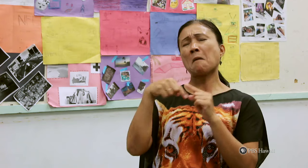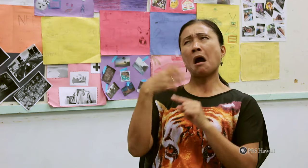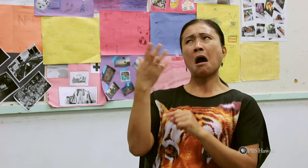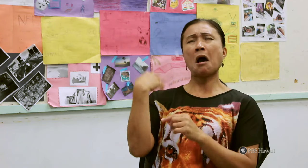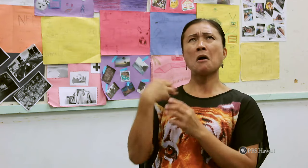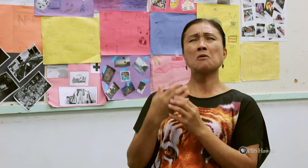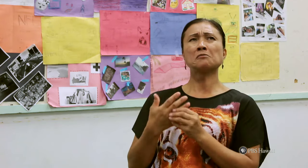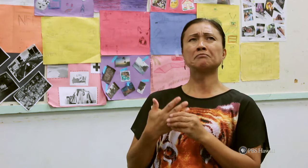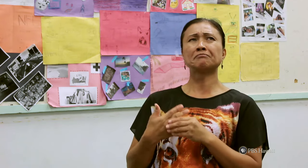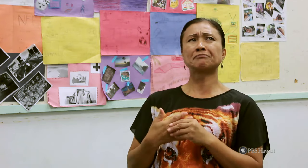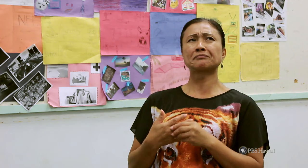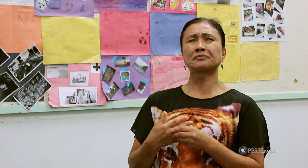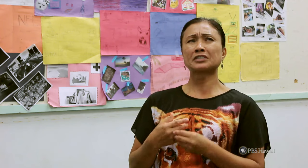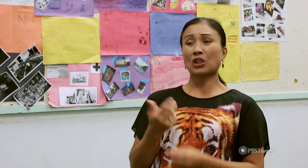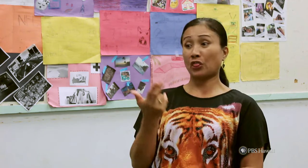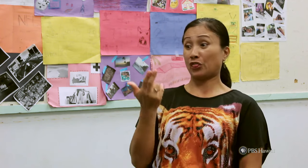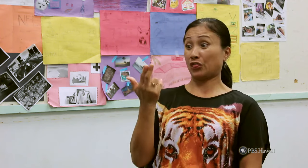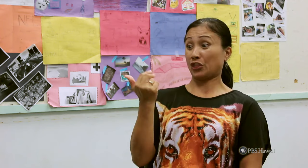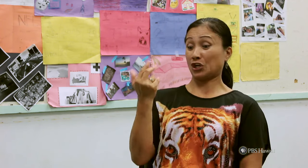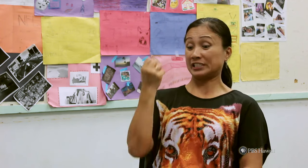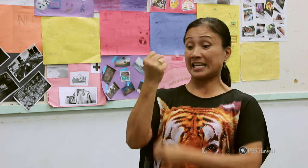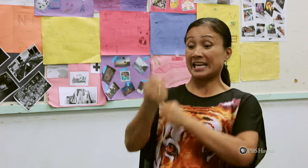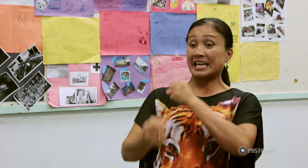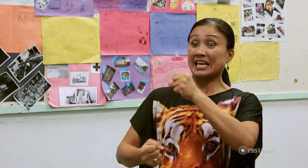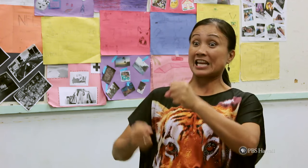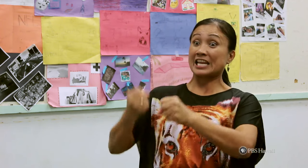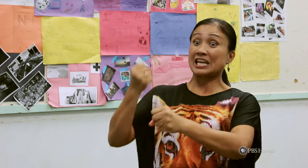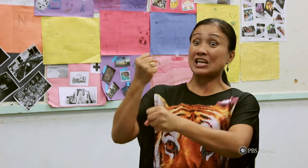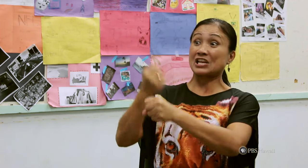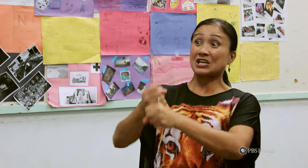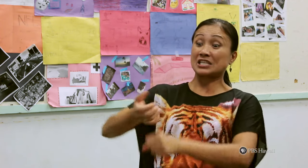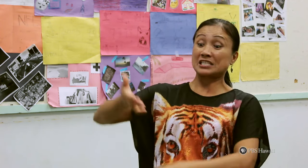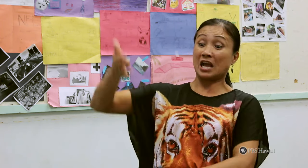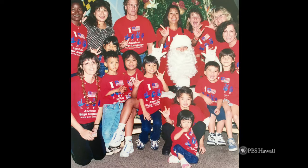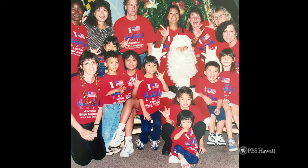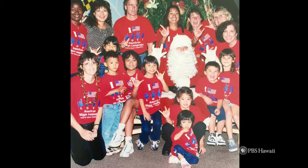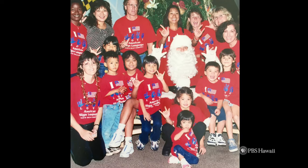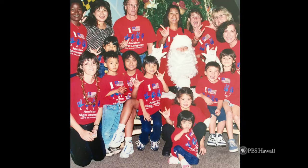About thirteen years ago, I started to work with Beth King, a teacher at Wailuku Elementary